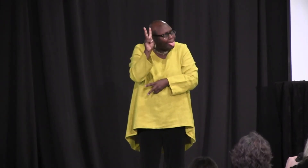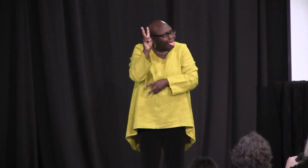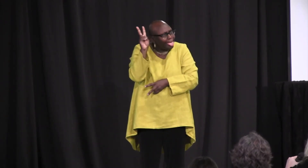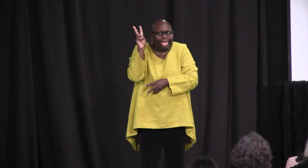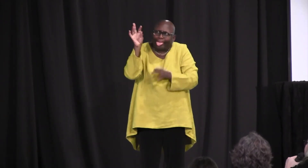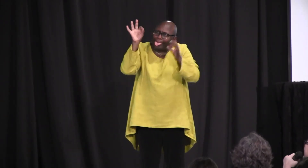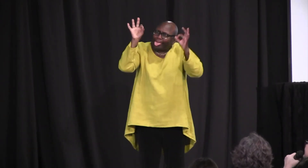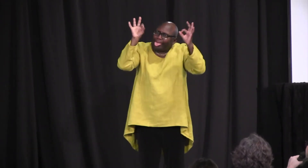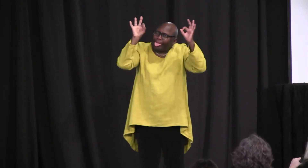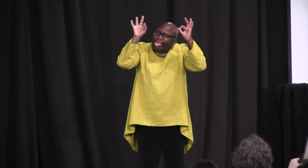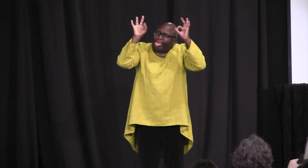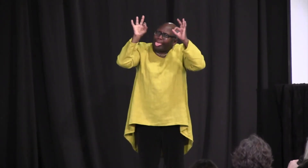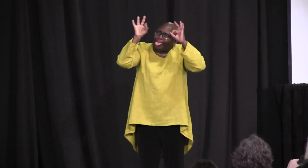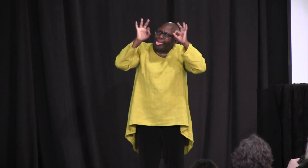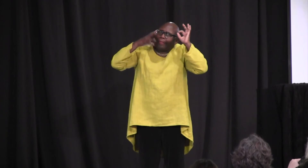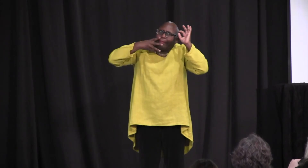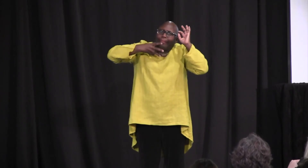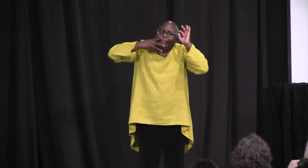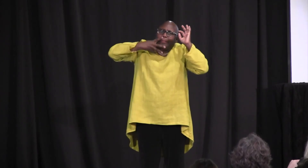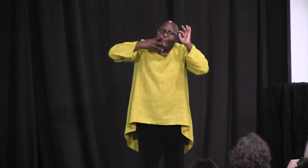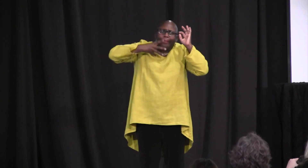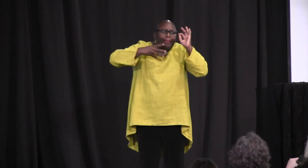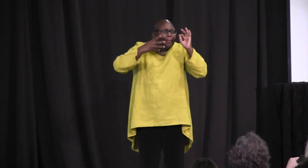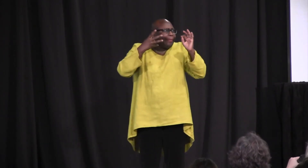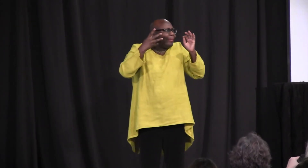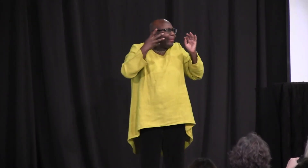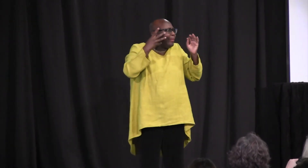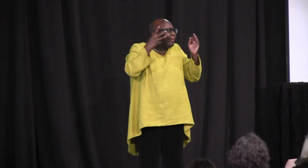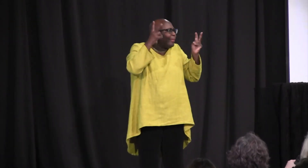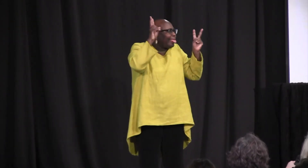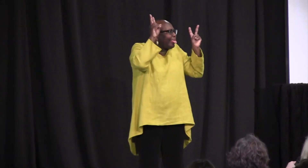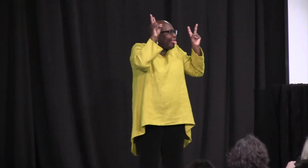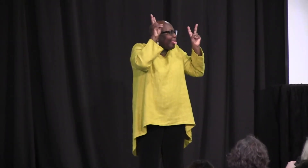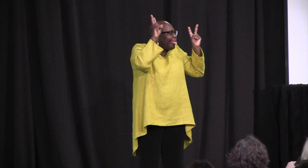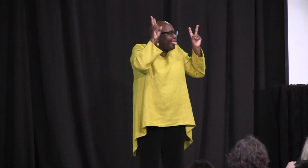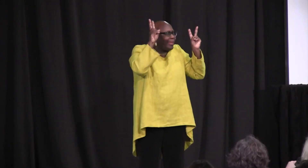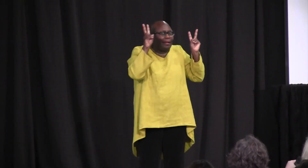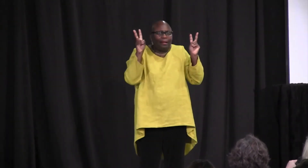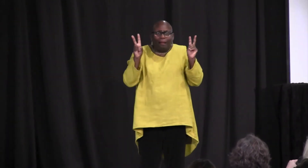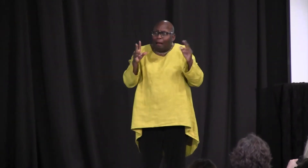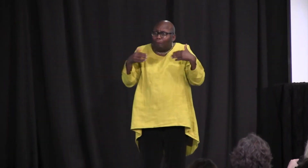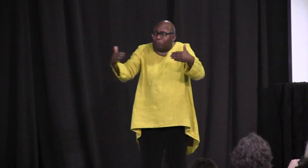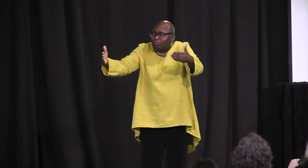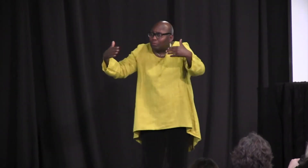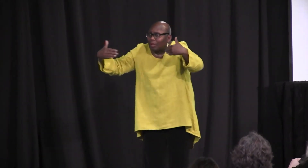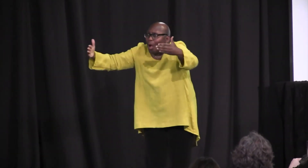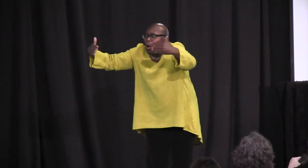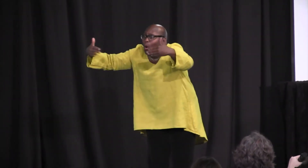Oh she peppered me with all kinds of questions. I told her what I just told you.